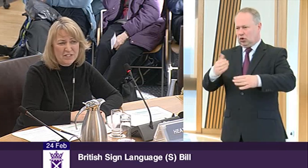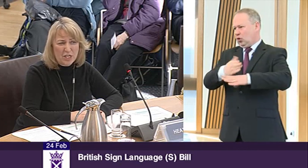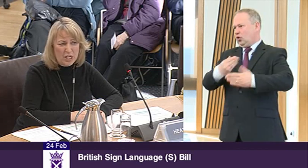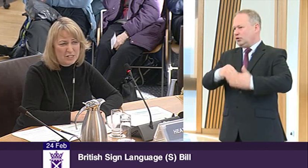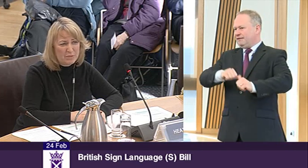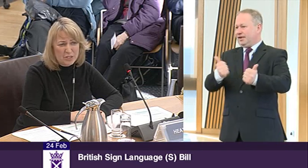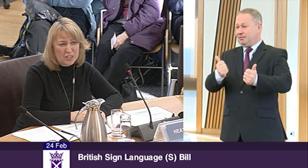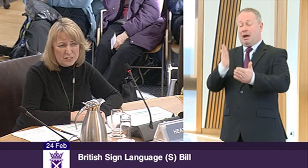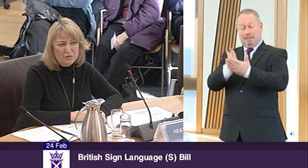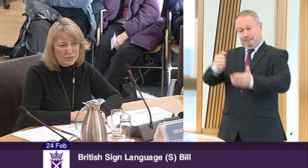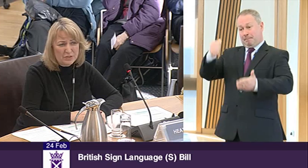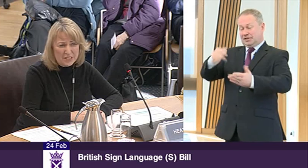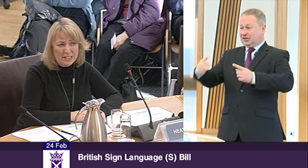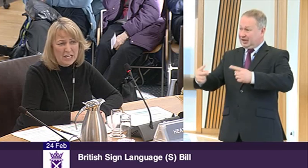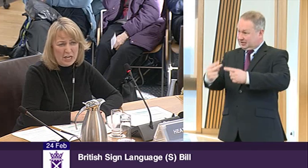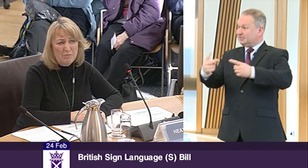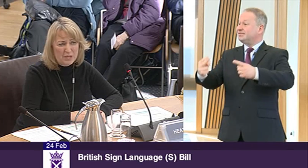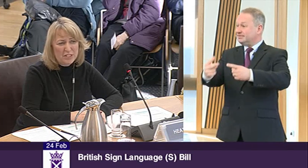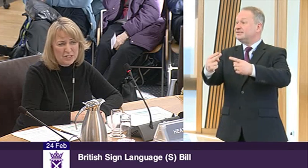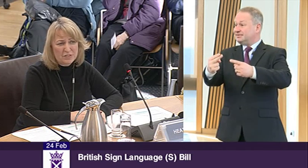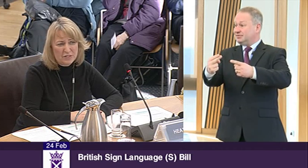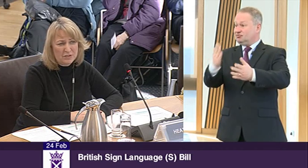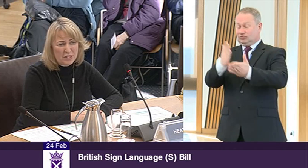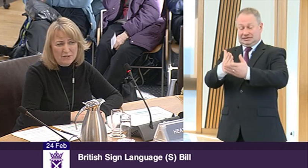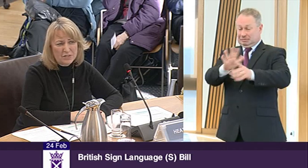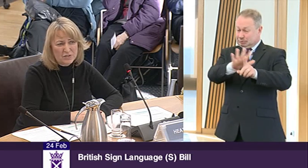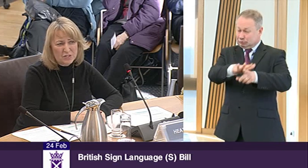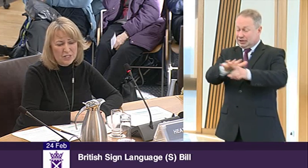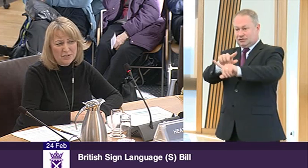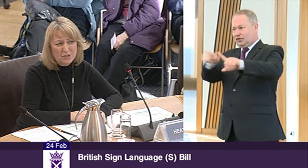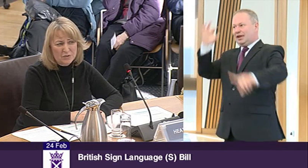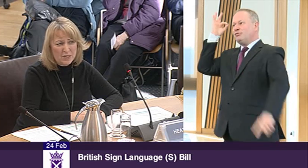but we are seeing significant cuts to budgets and real pressures on councils. My concern